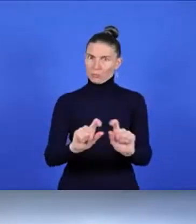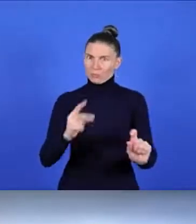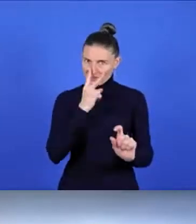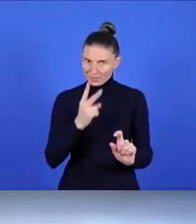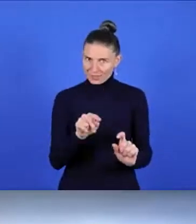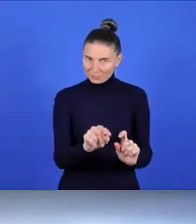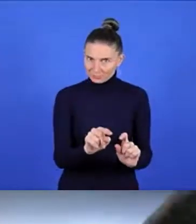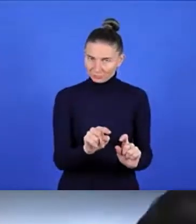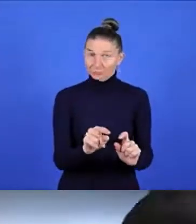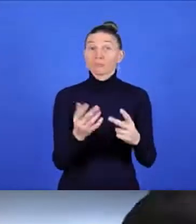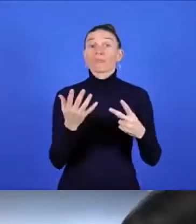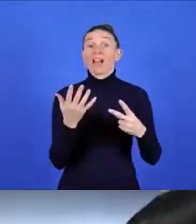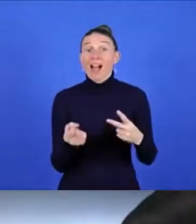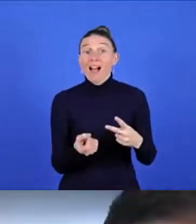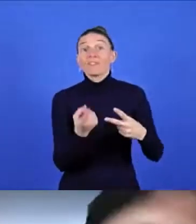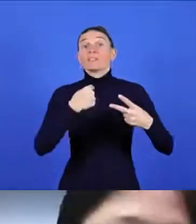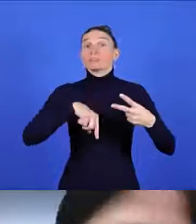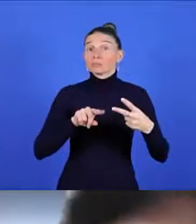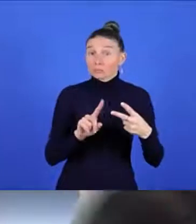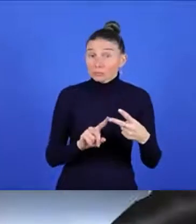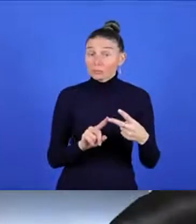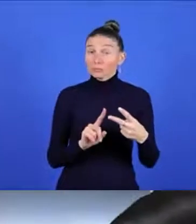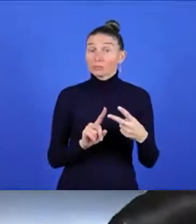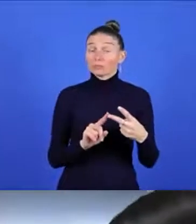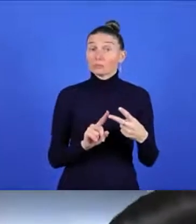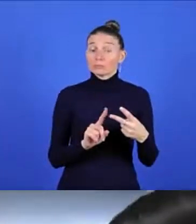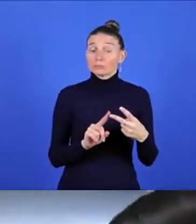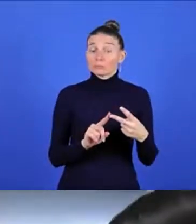see the captions inside Zoom